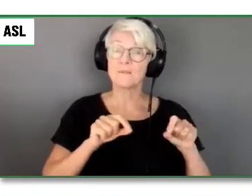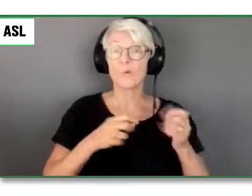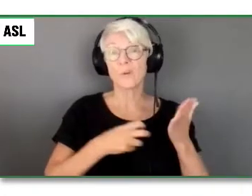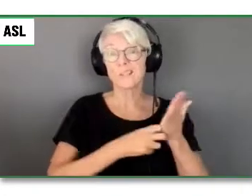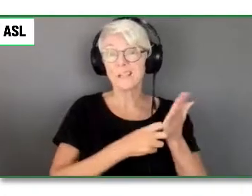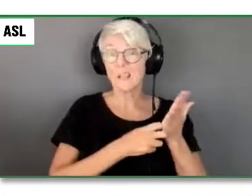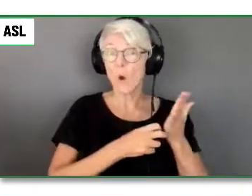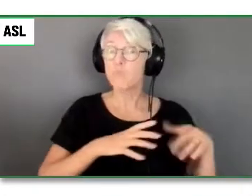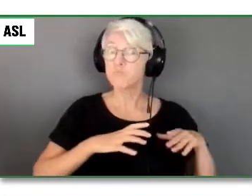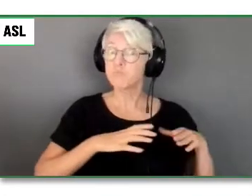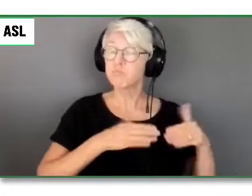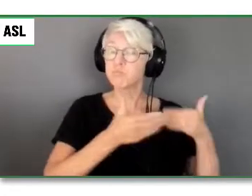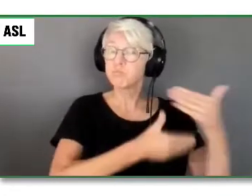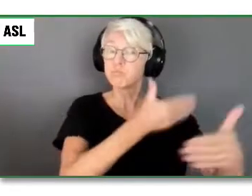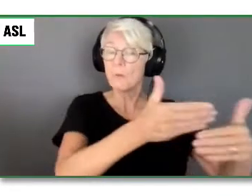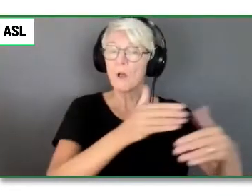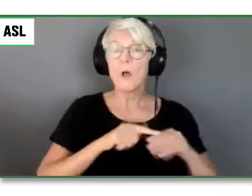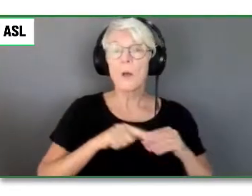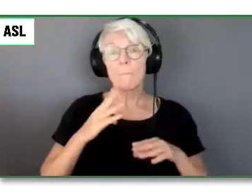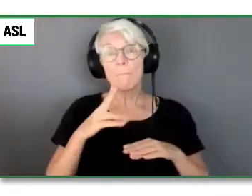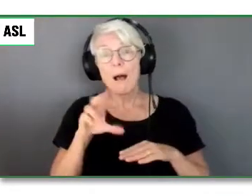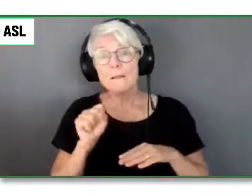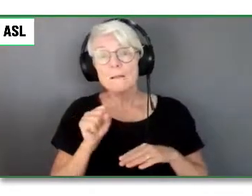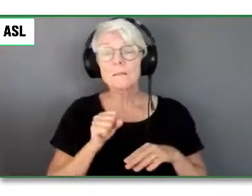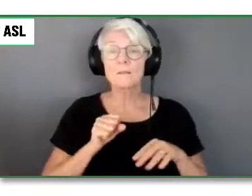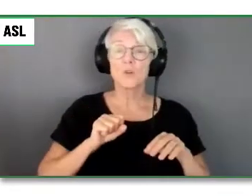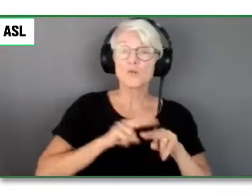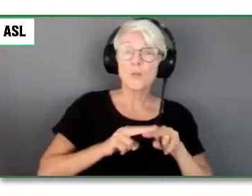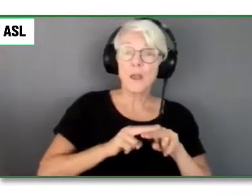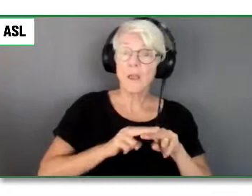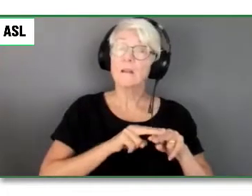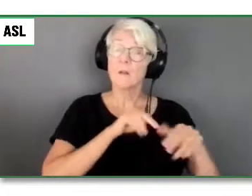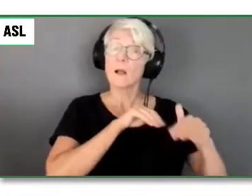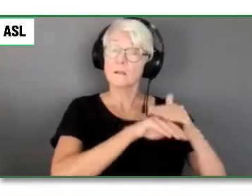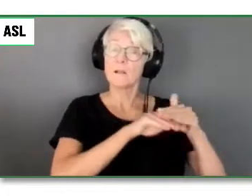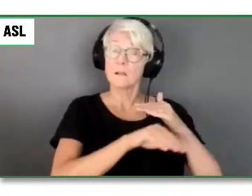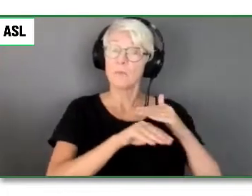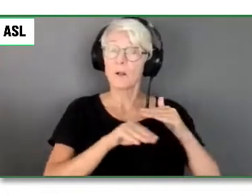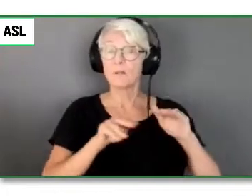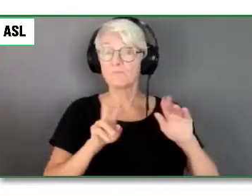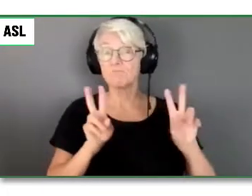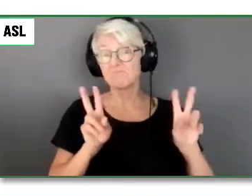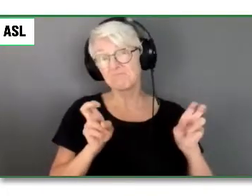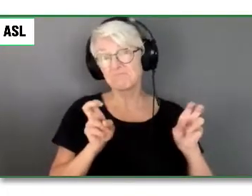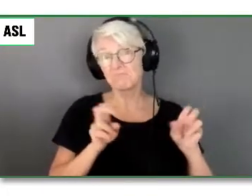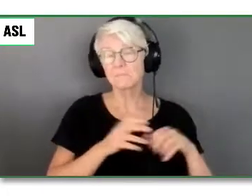vehicles are deemed to be accessible for those with vision loss they can use